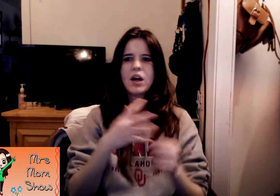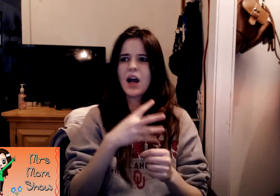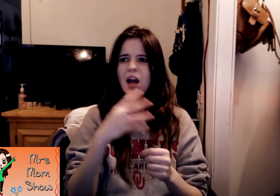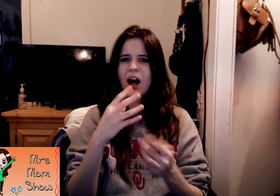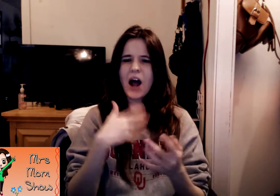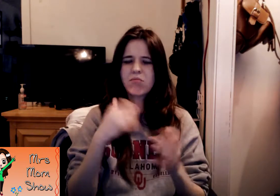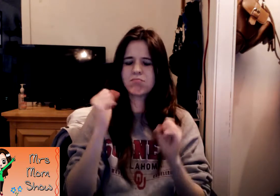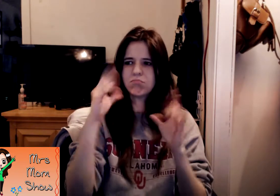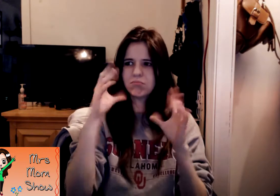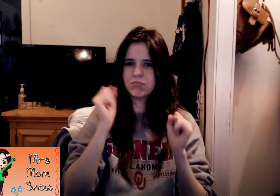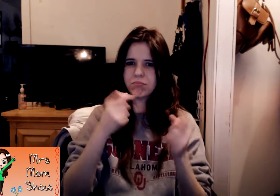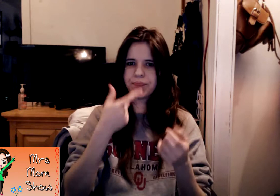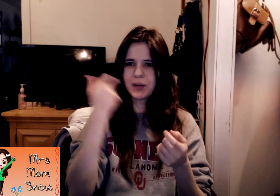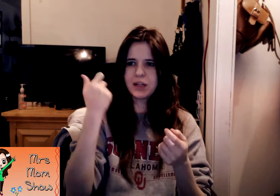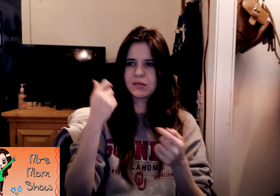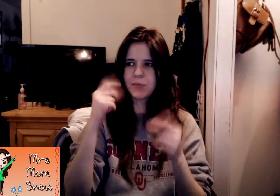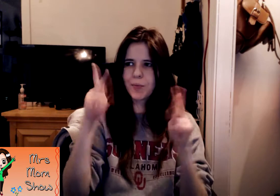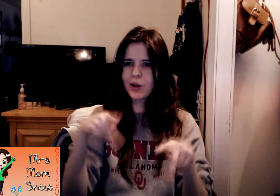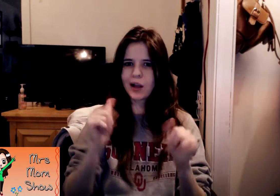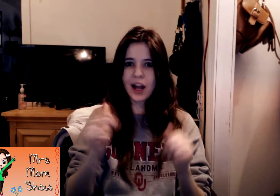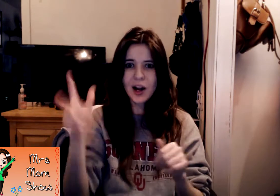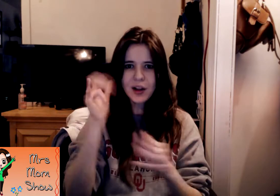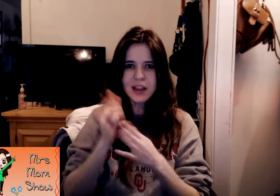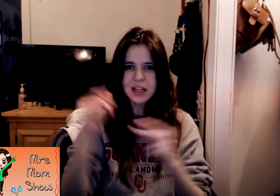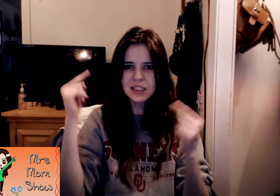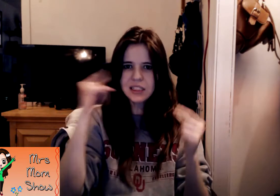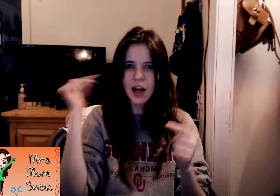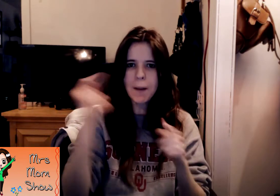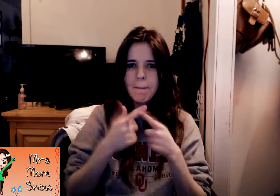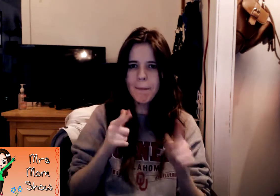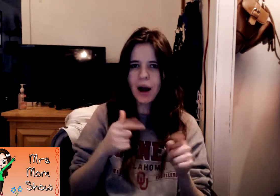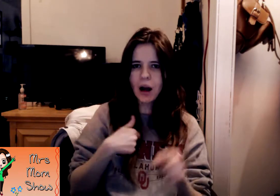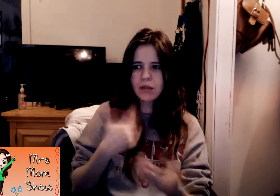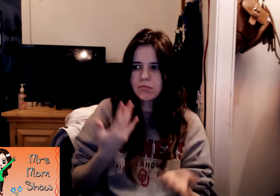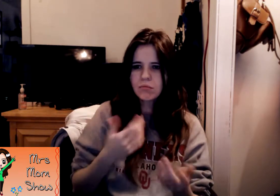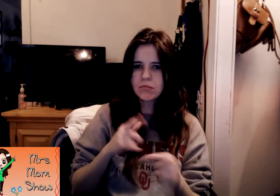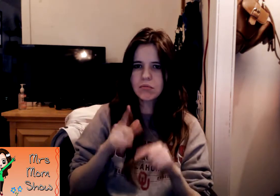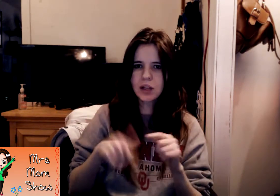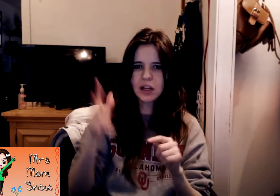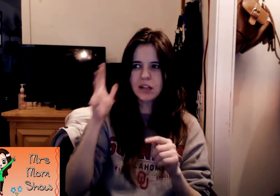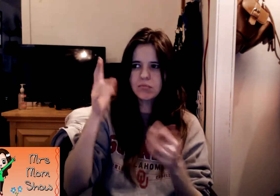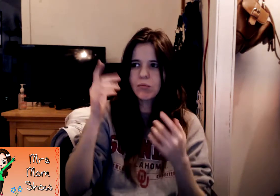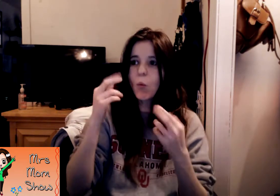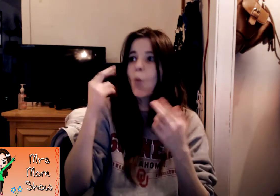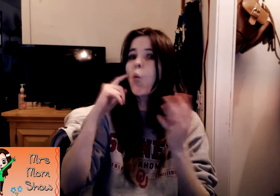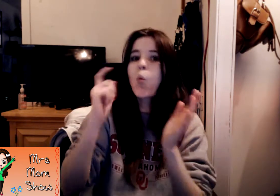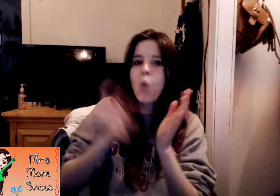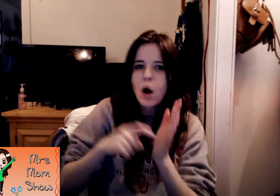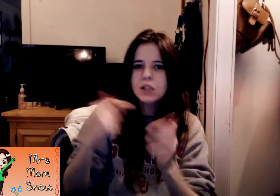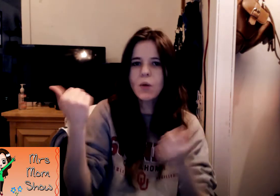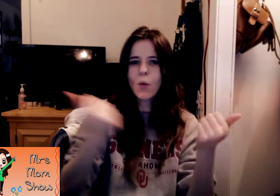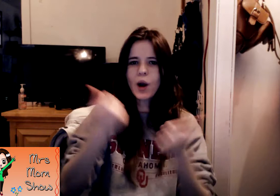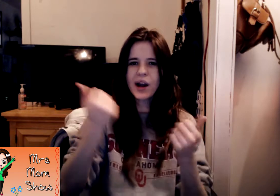And it surprises me because the person can hear that sound, and I can't even recognize where the sound is coming from -